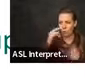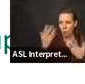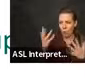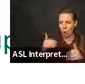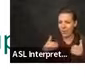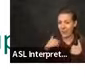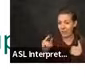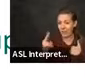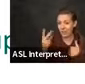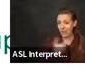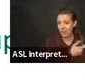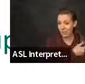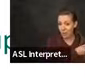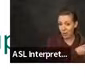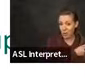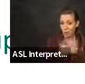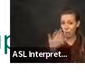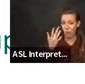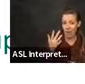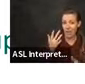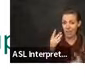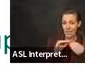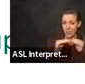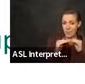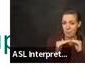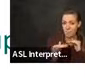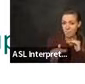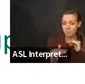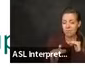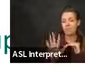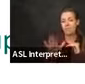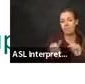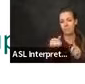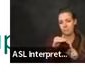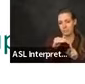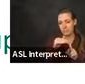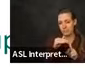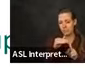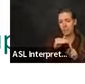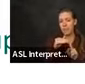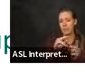And I just wanted to have a reminder that the definition of being fully vaccinated